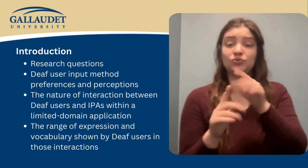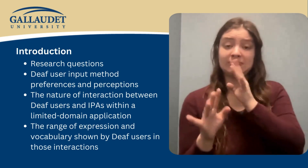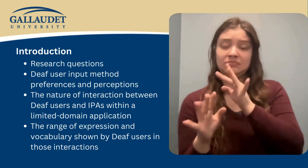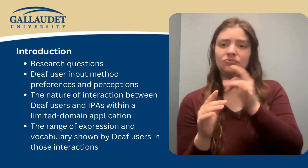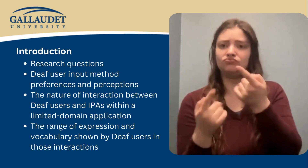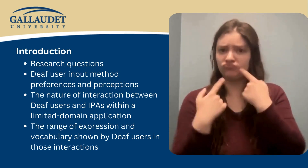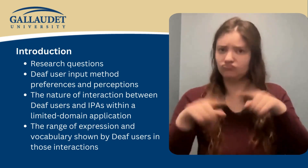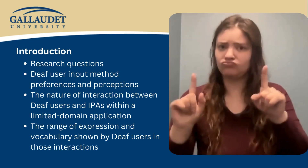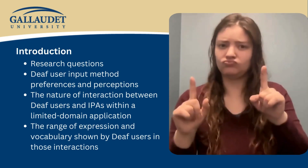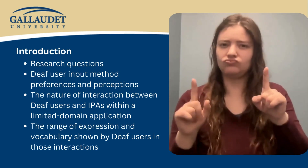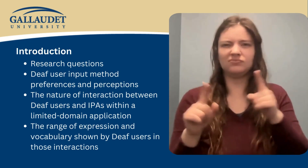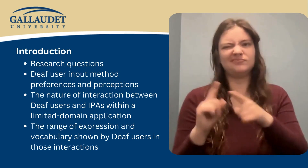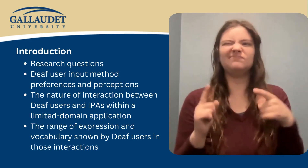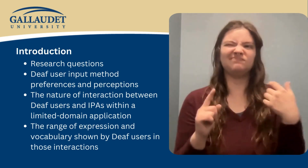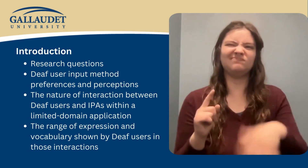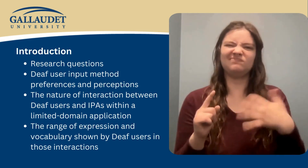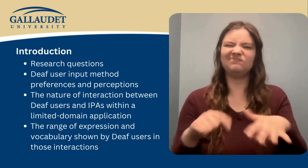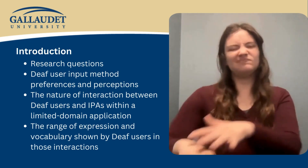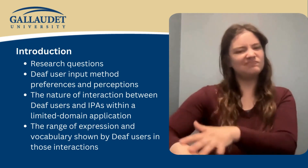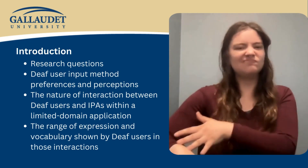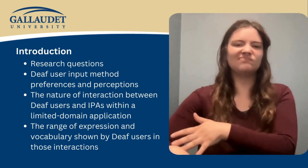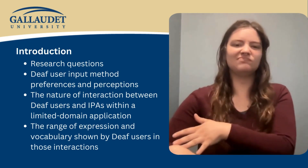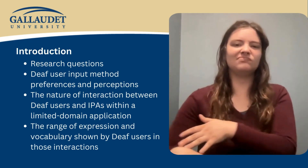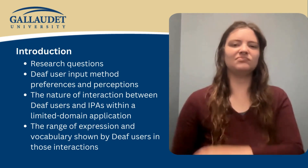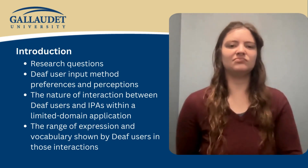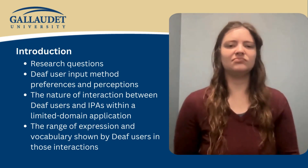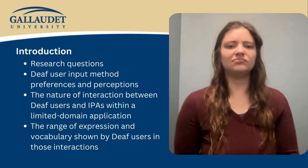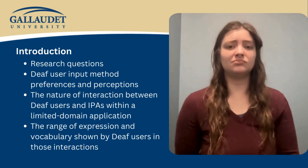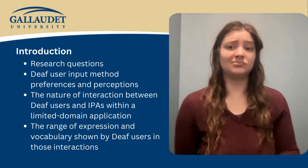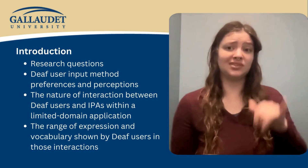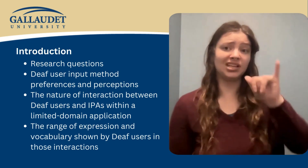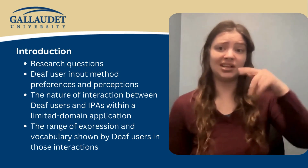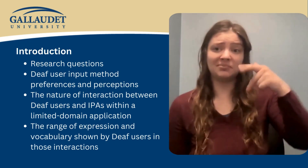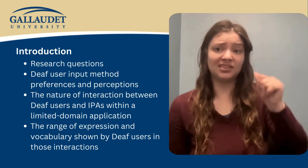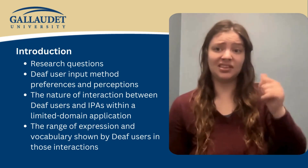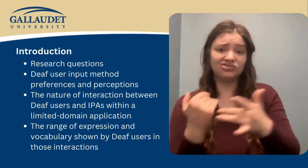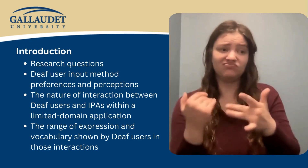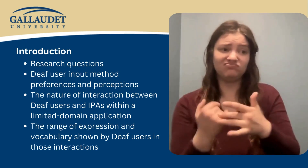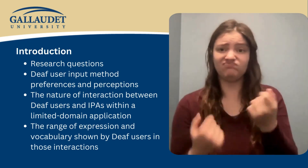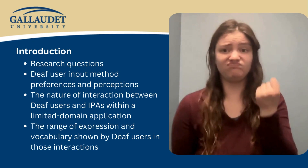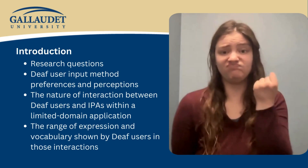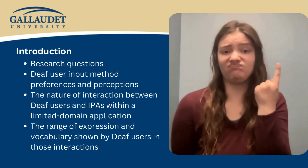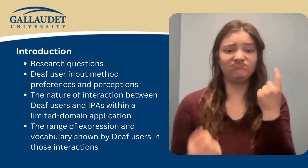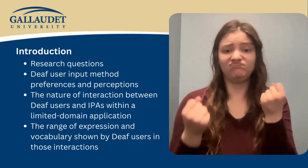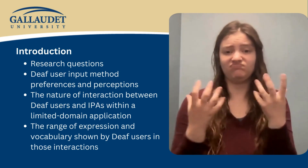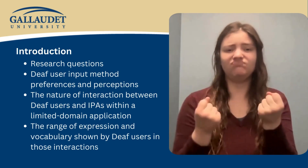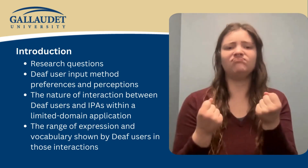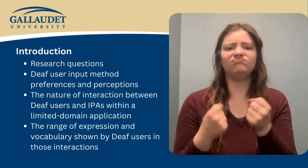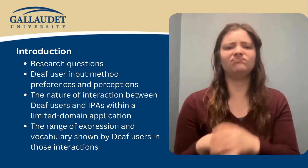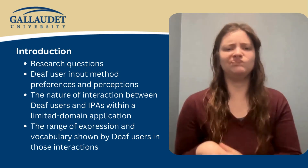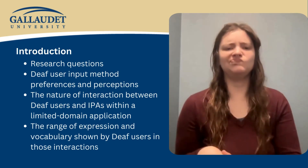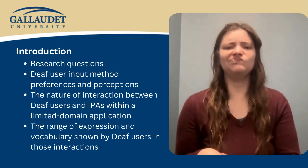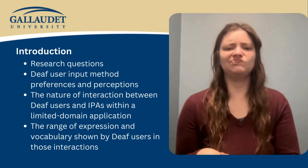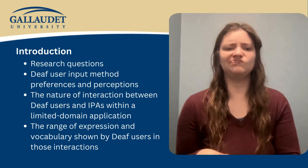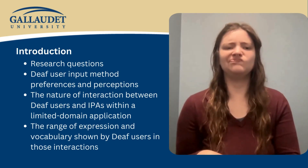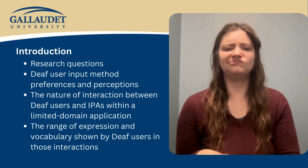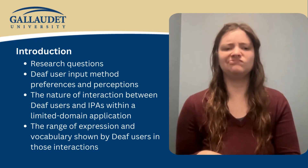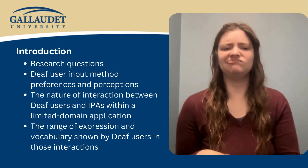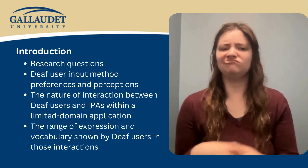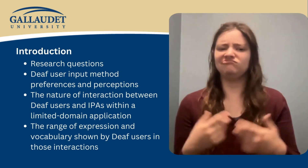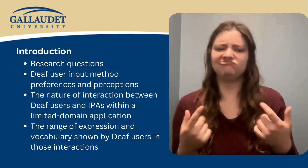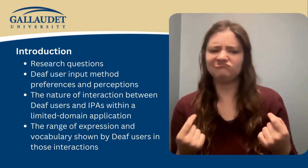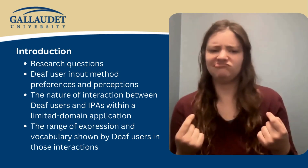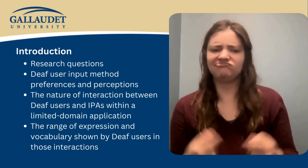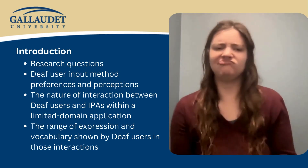how? Text to speech, TTS for short, works but is slower. IPAs can't understand ASL